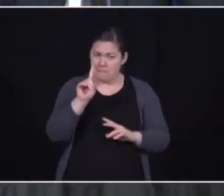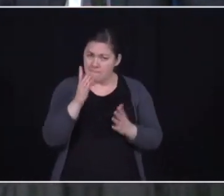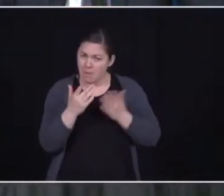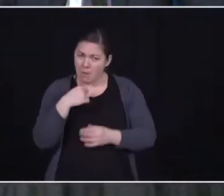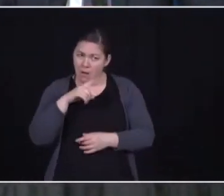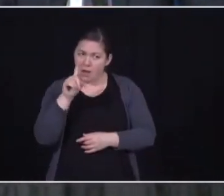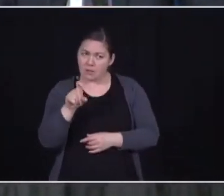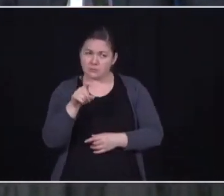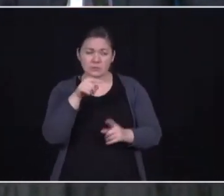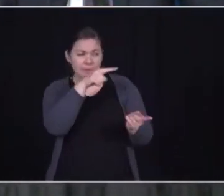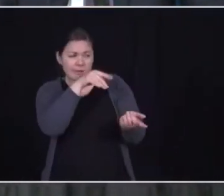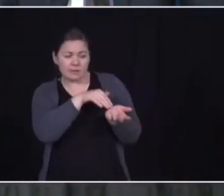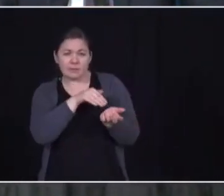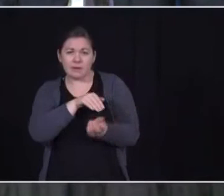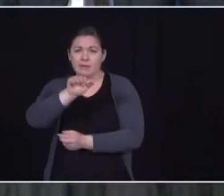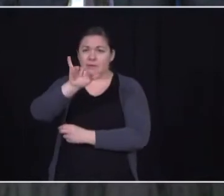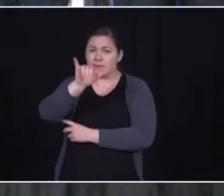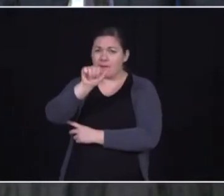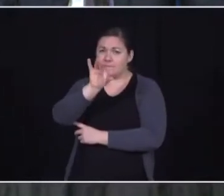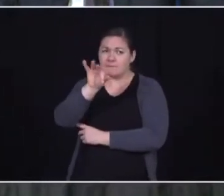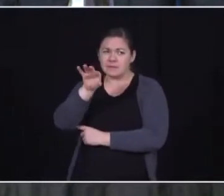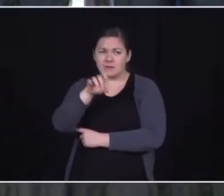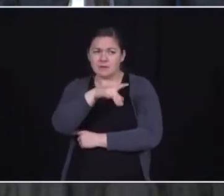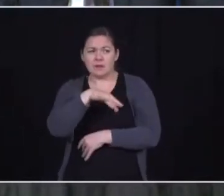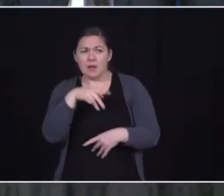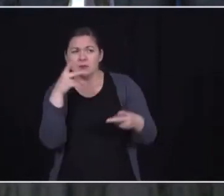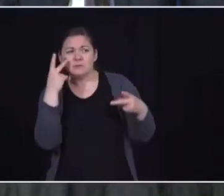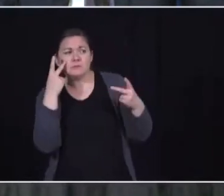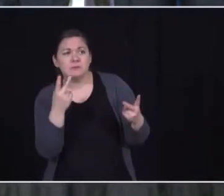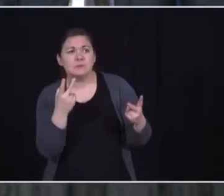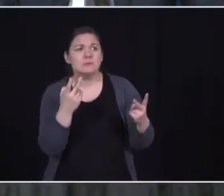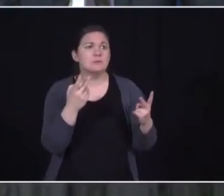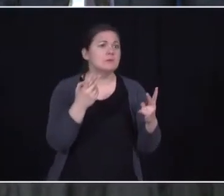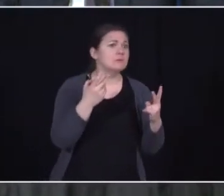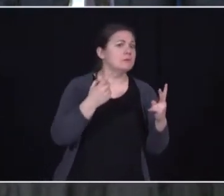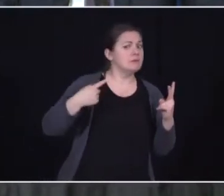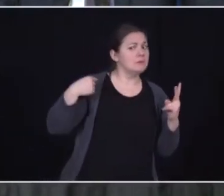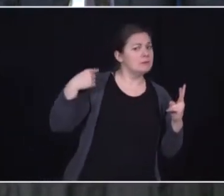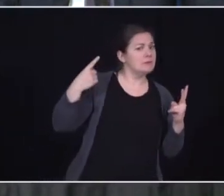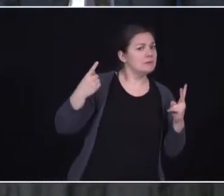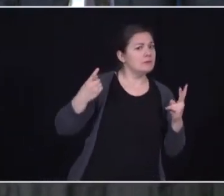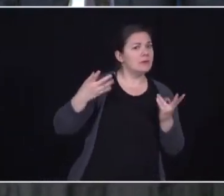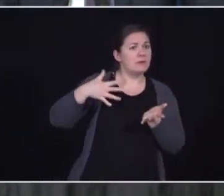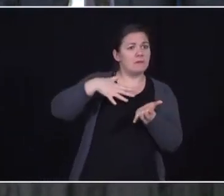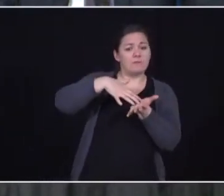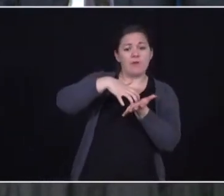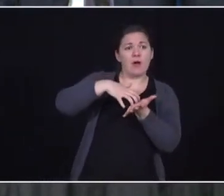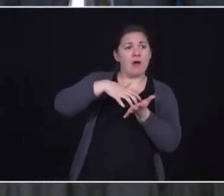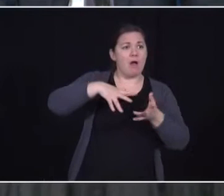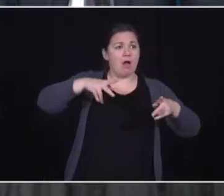Follow-up? So we are always hearing when it comes to vaccine priority, the most vulnerable first,